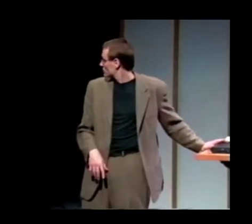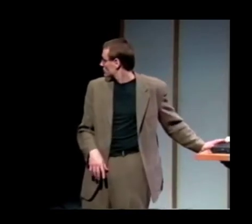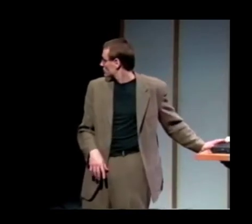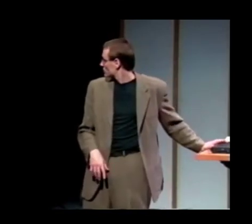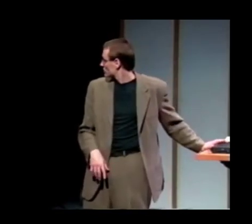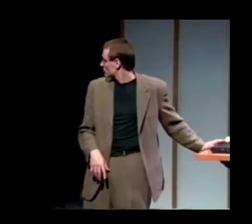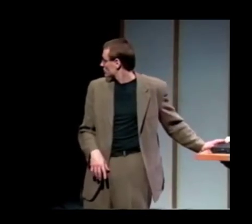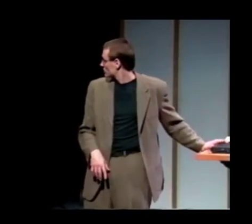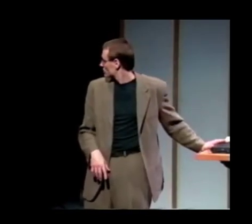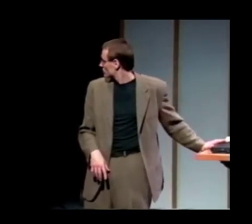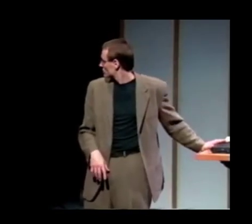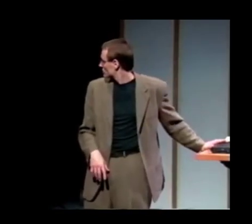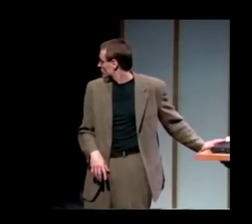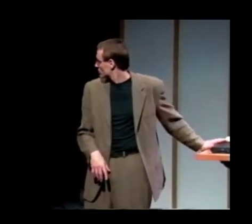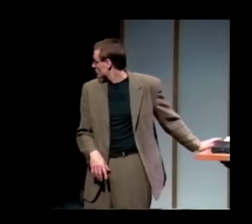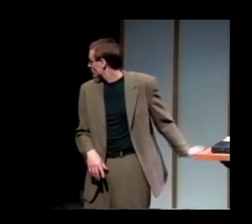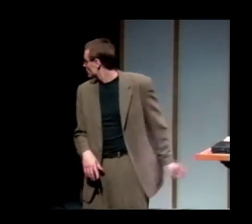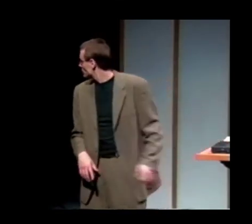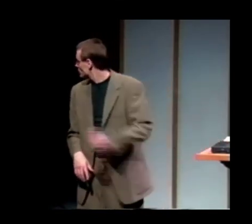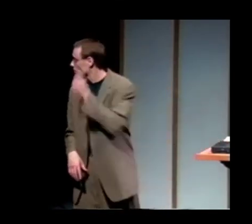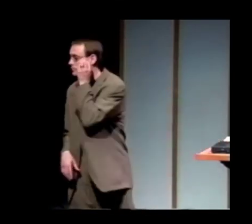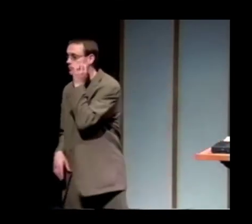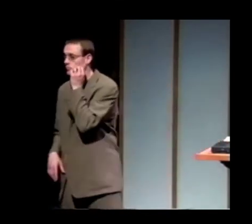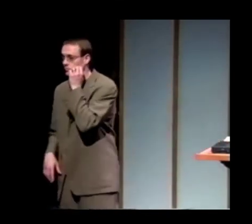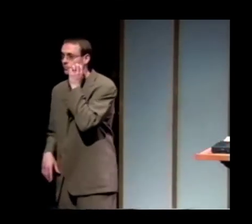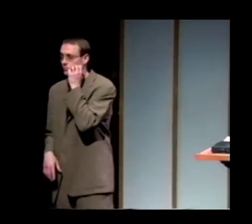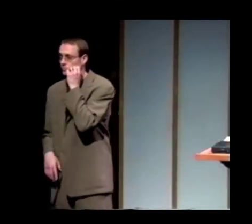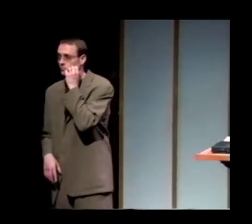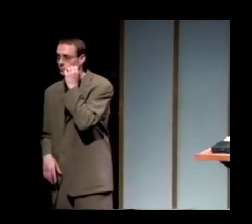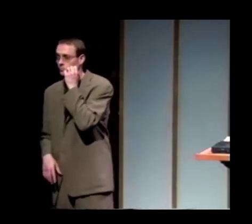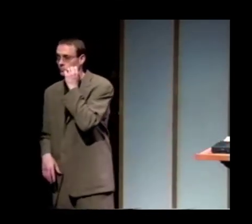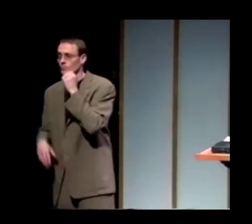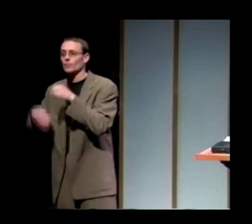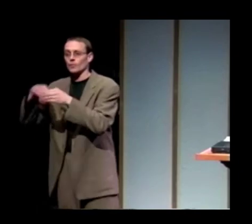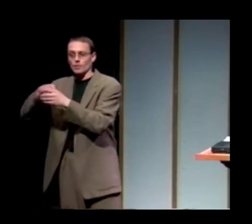SO THERE'S ALSO VOCABULARY TO DESCRIBE HEARING POETRY,